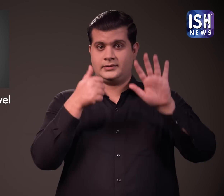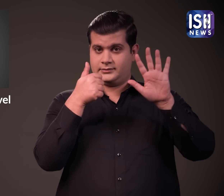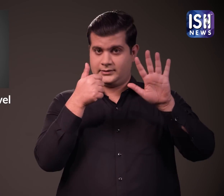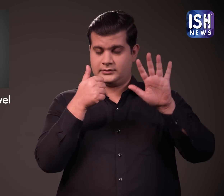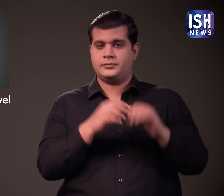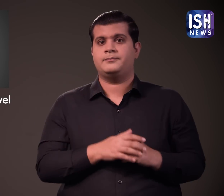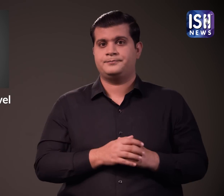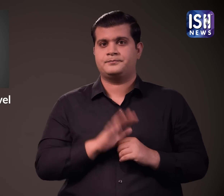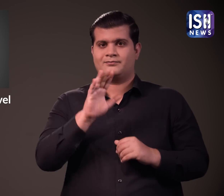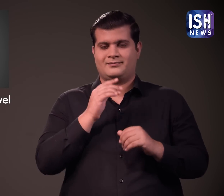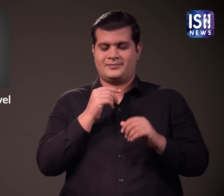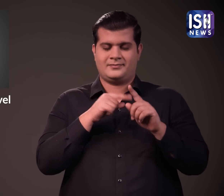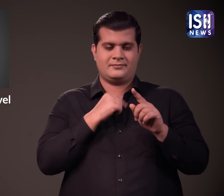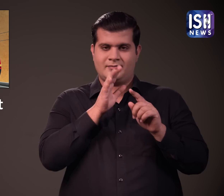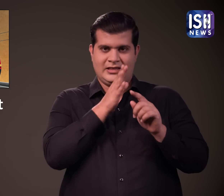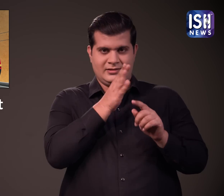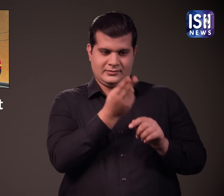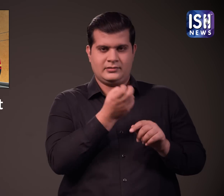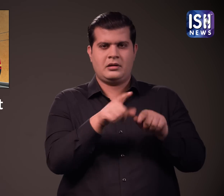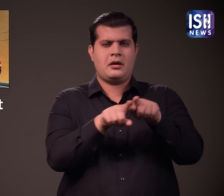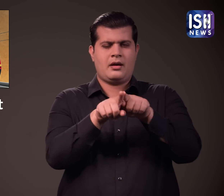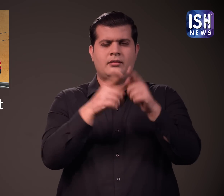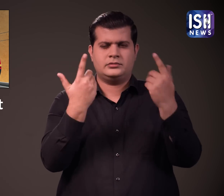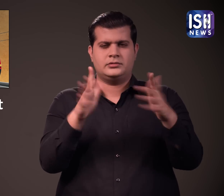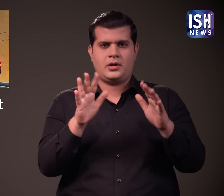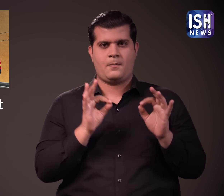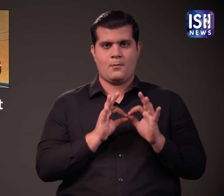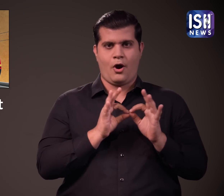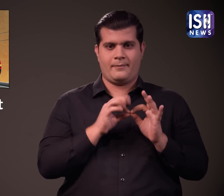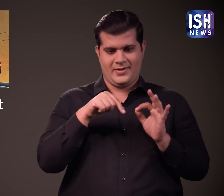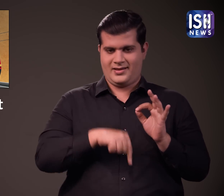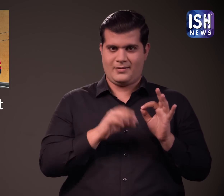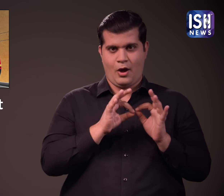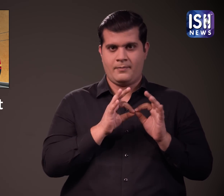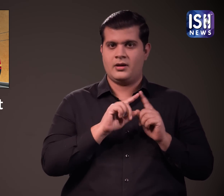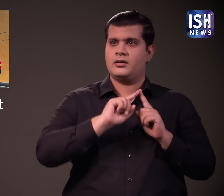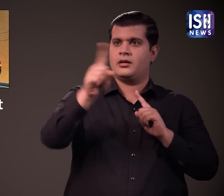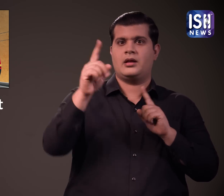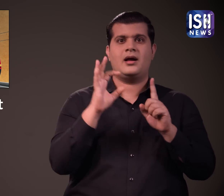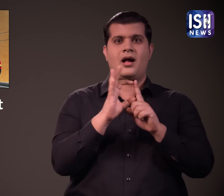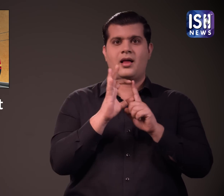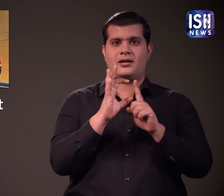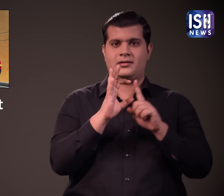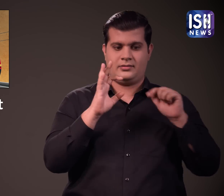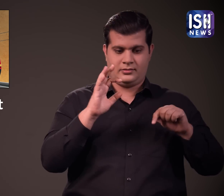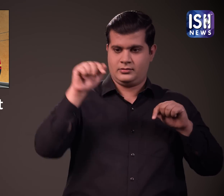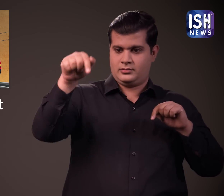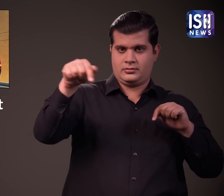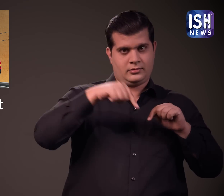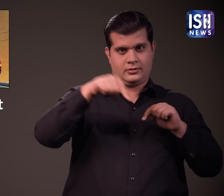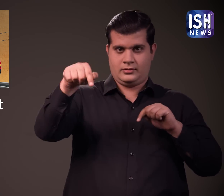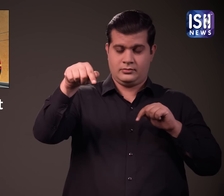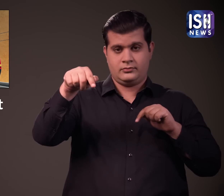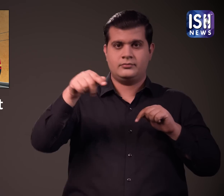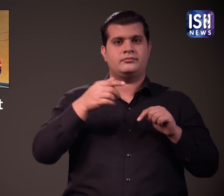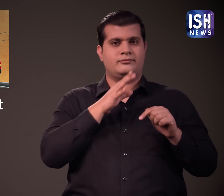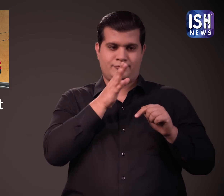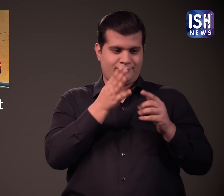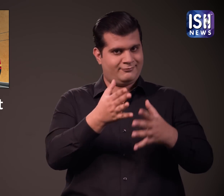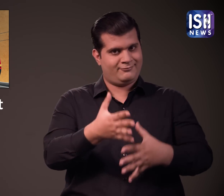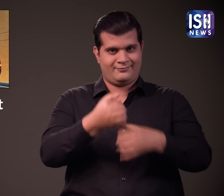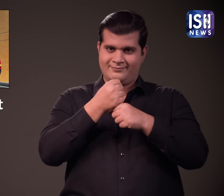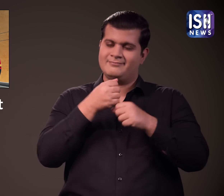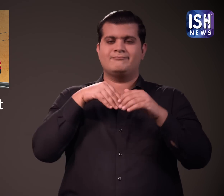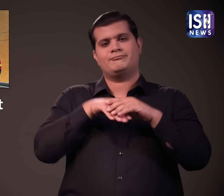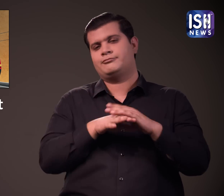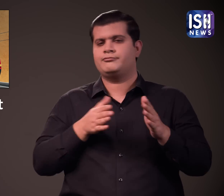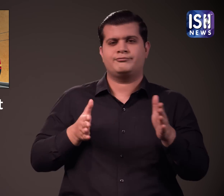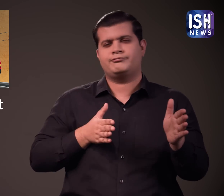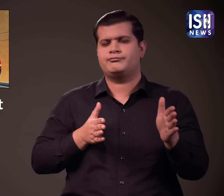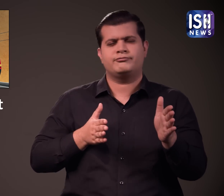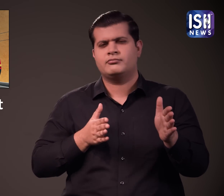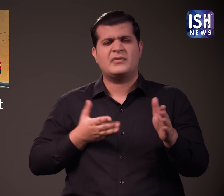(1.6.) For example you have purchased ticket from Mumbai to Delhi.